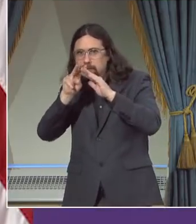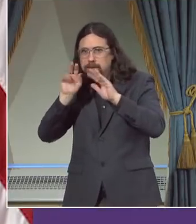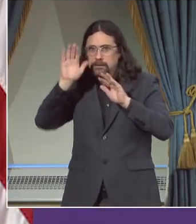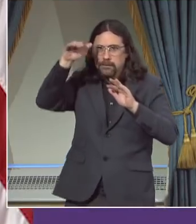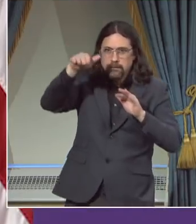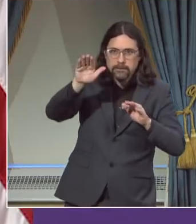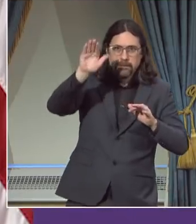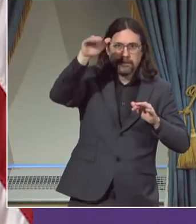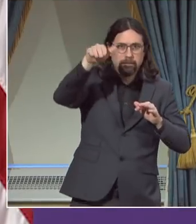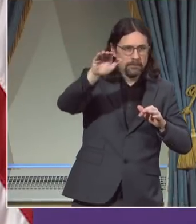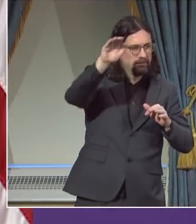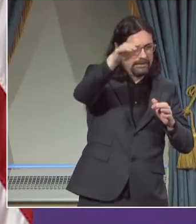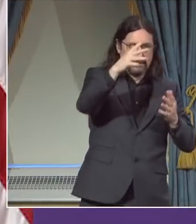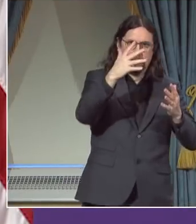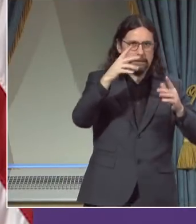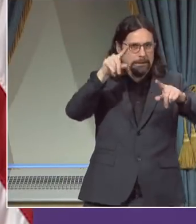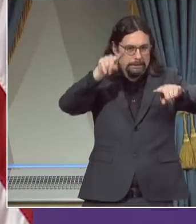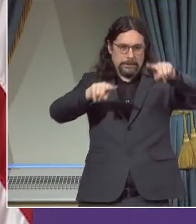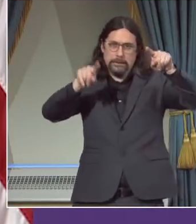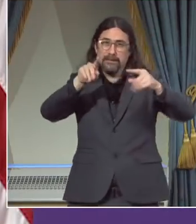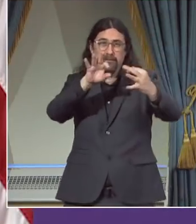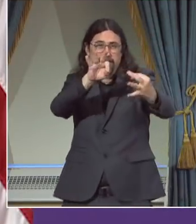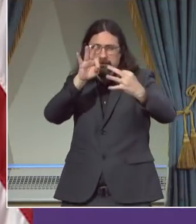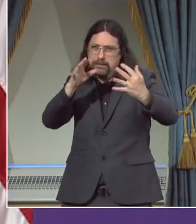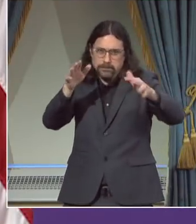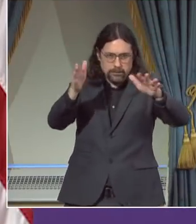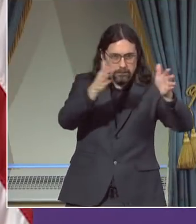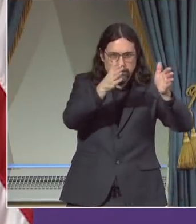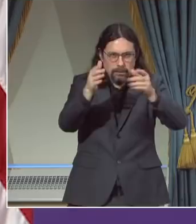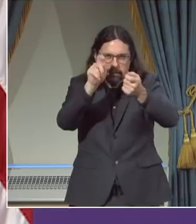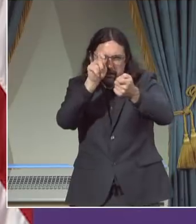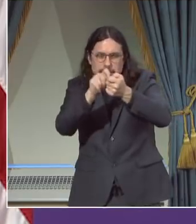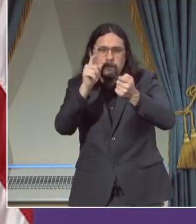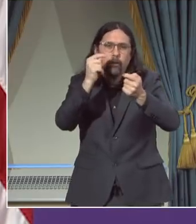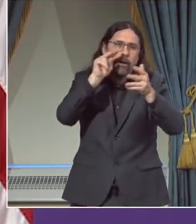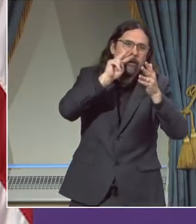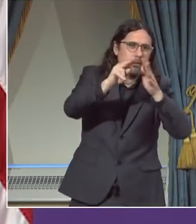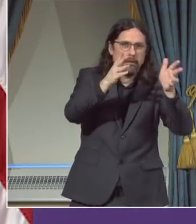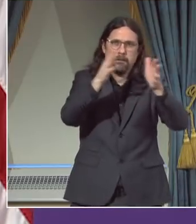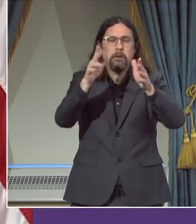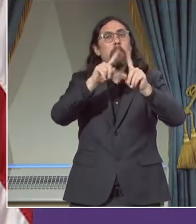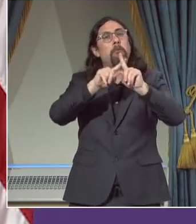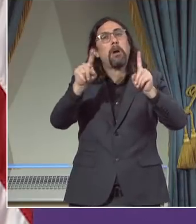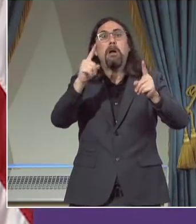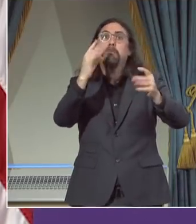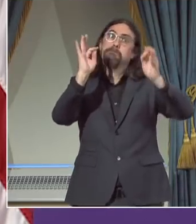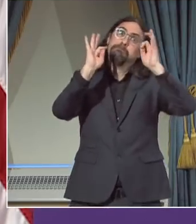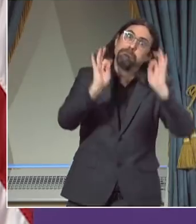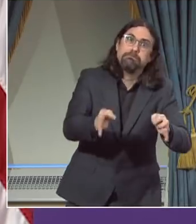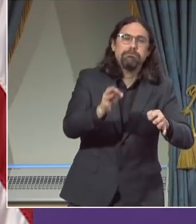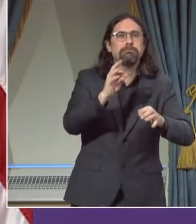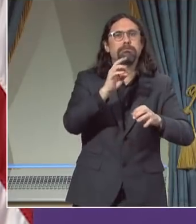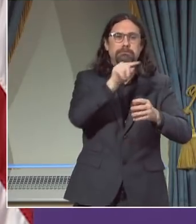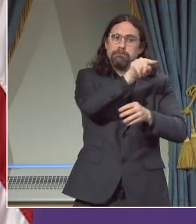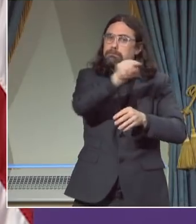THAT'S WHY WE ARE Y,OU KNOW, INTENSELY WORKING TO LAY IN THE KIND OF PERSONNEL SUPPLIES, EQUIPMENT,